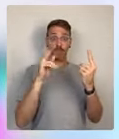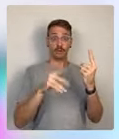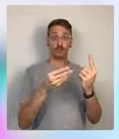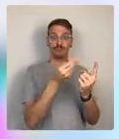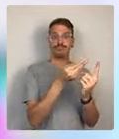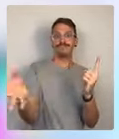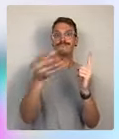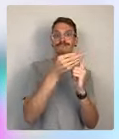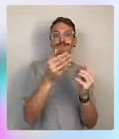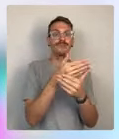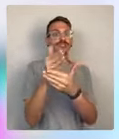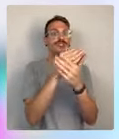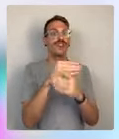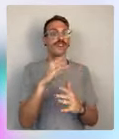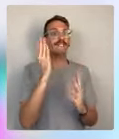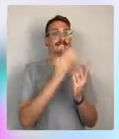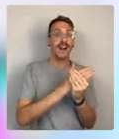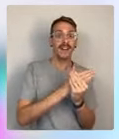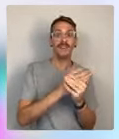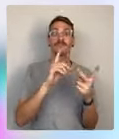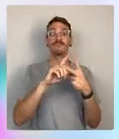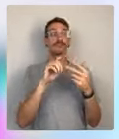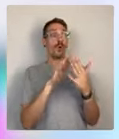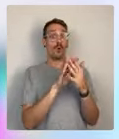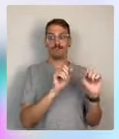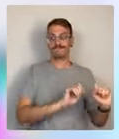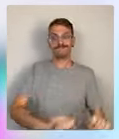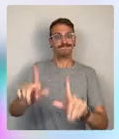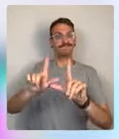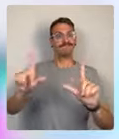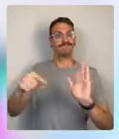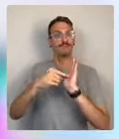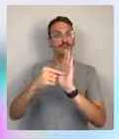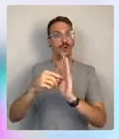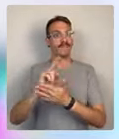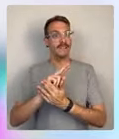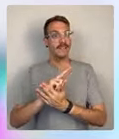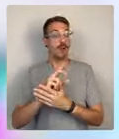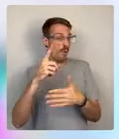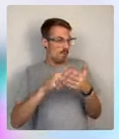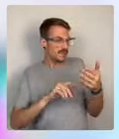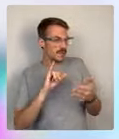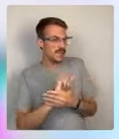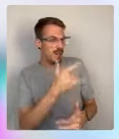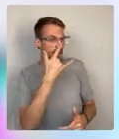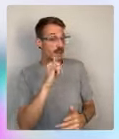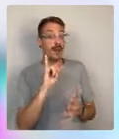you could have one VR player sharing files. You could have them sharing videos directly to another player. And so we think about this,